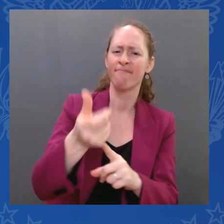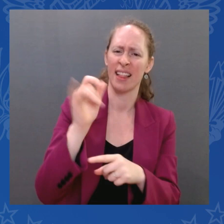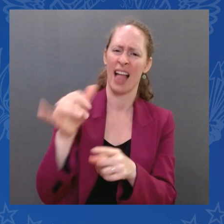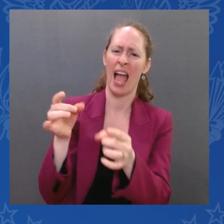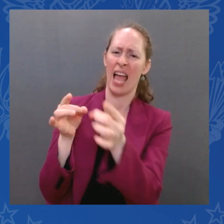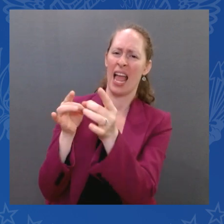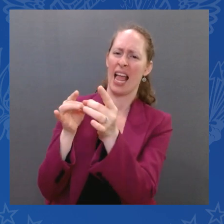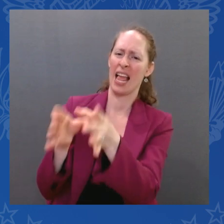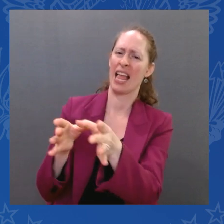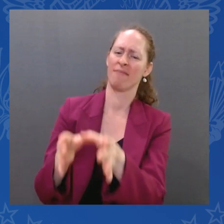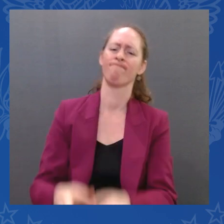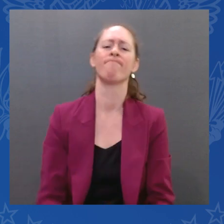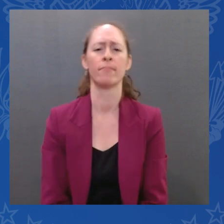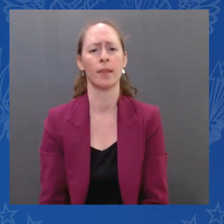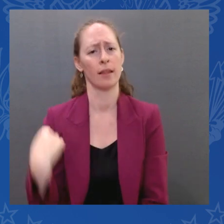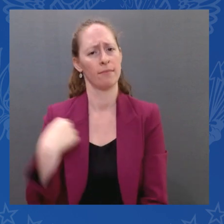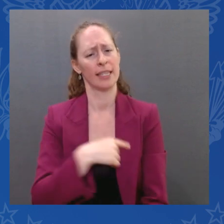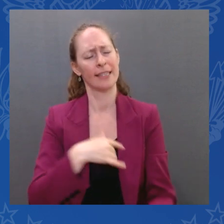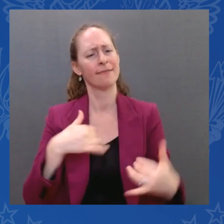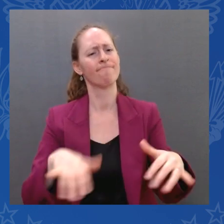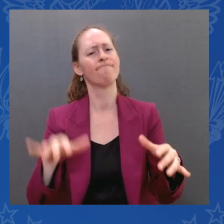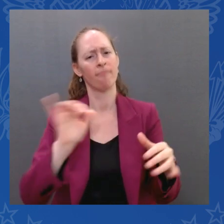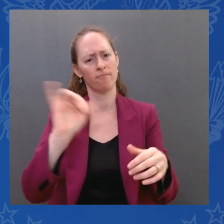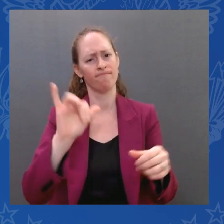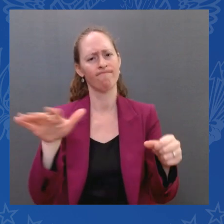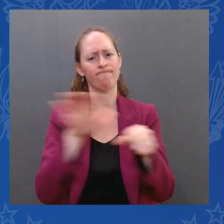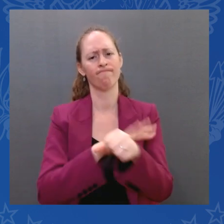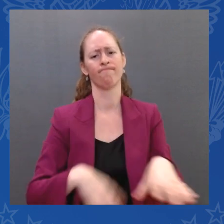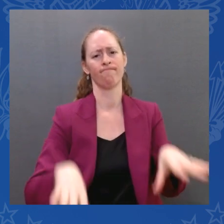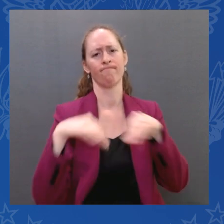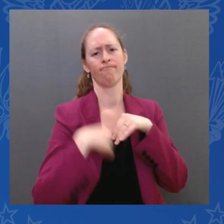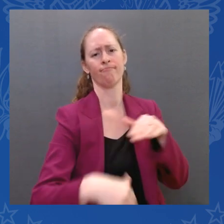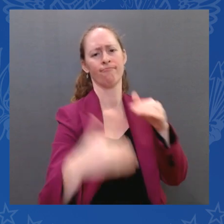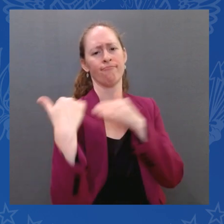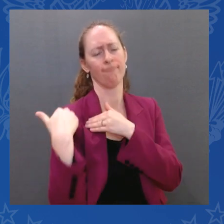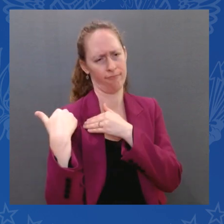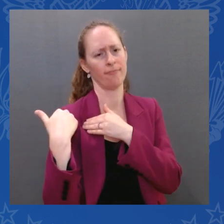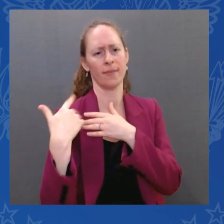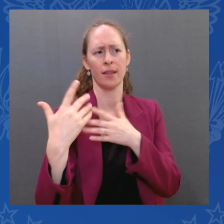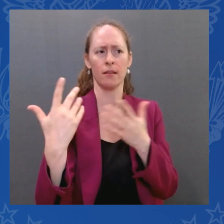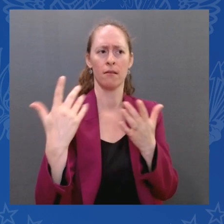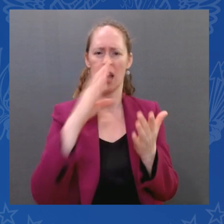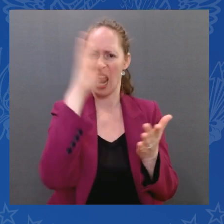We have a full agenda over the next two days, because the relationship between Israel and the United States